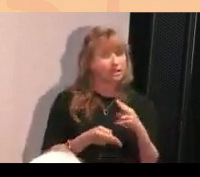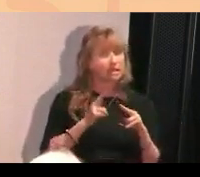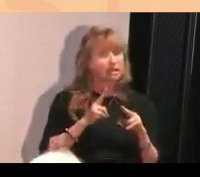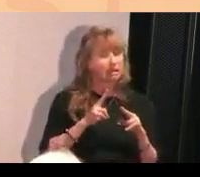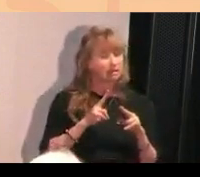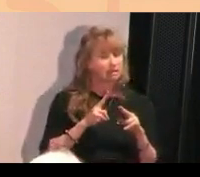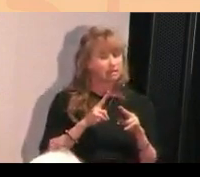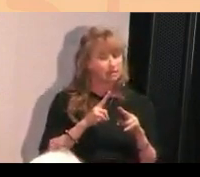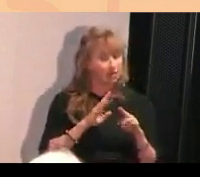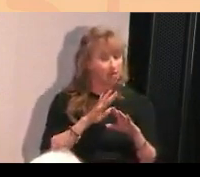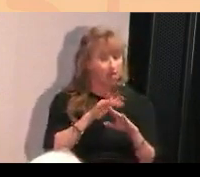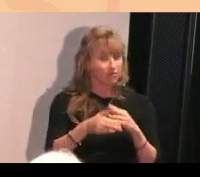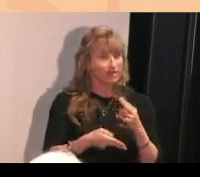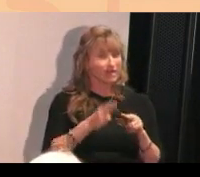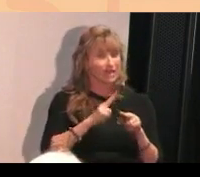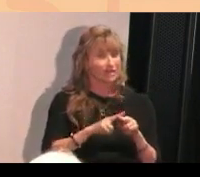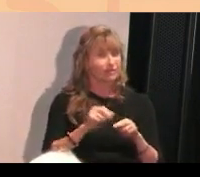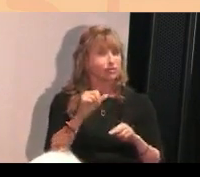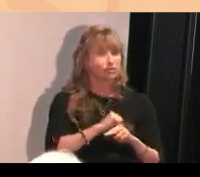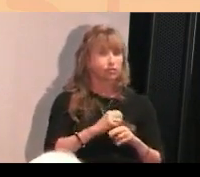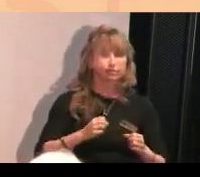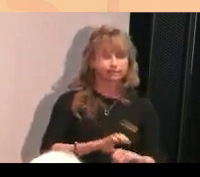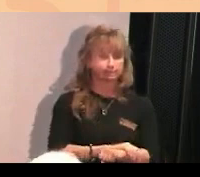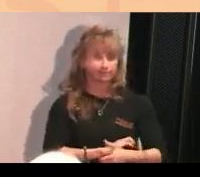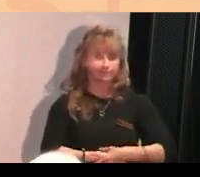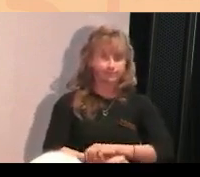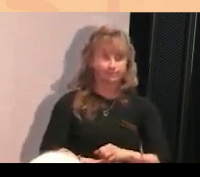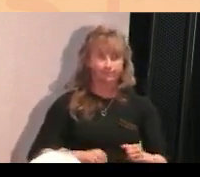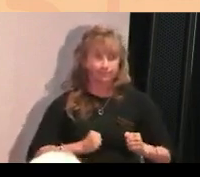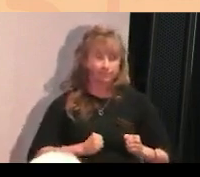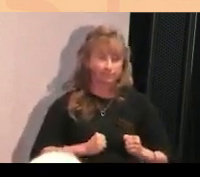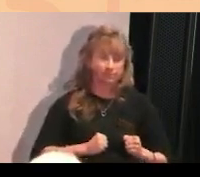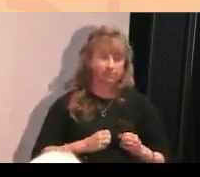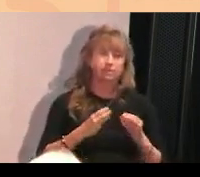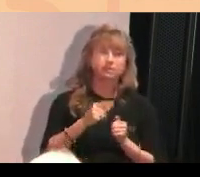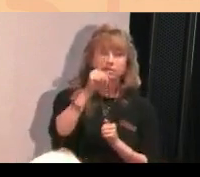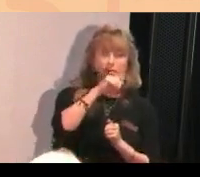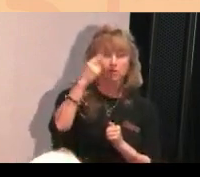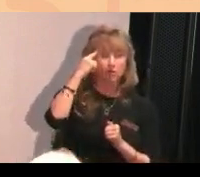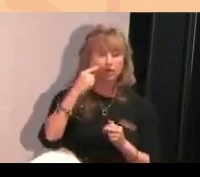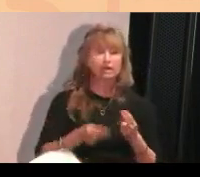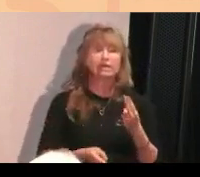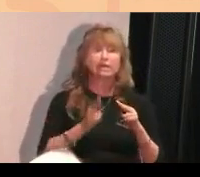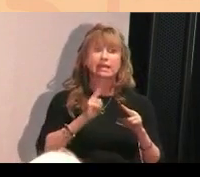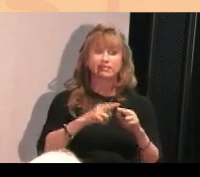some participants argued that if the NIACA were to be successful it would need to have complete